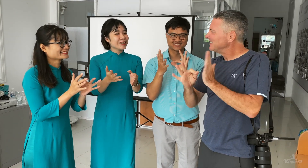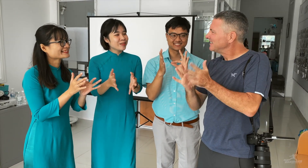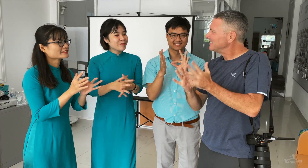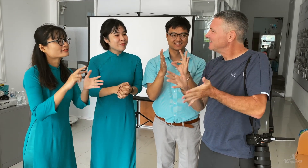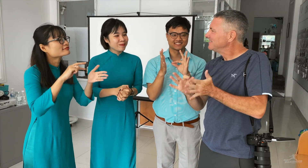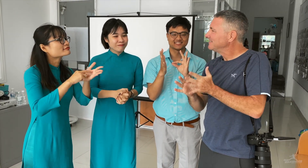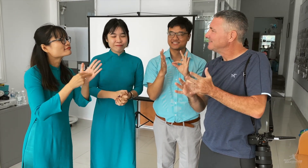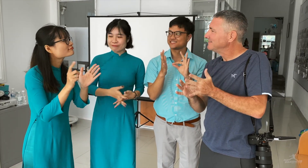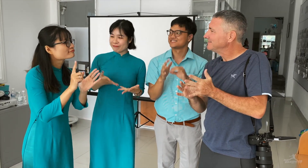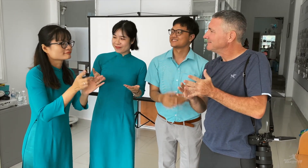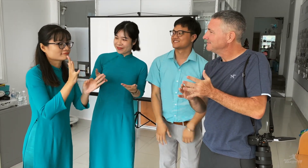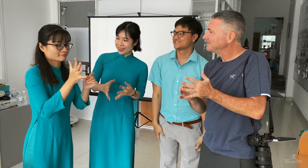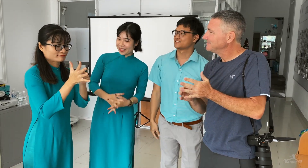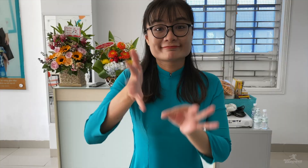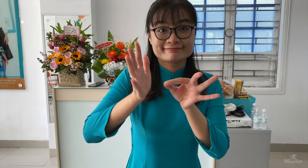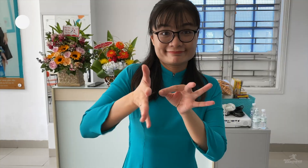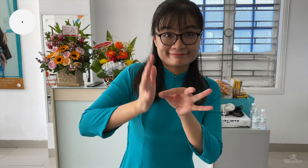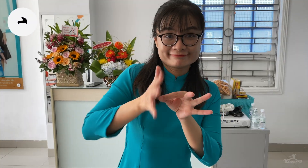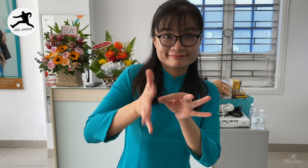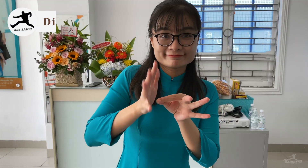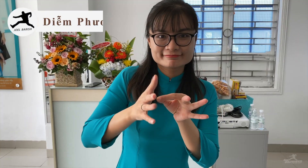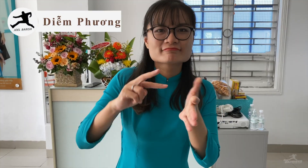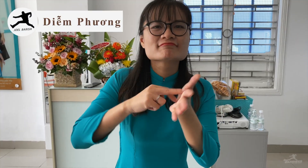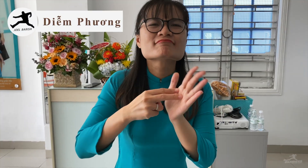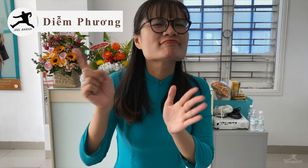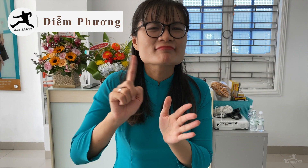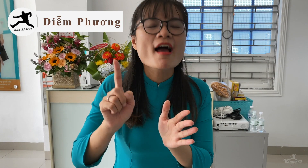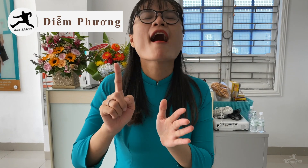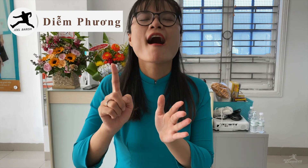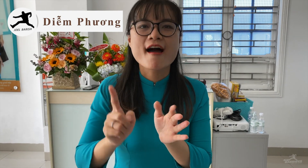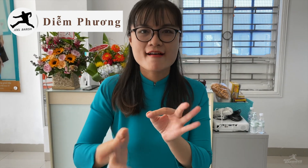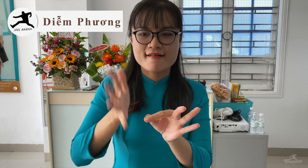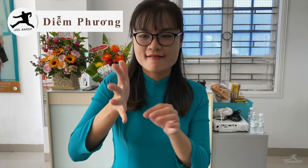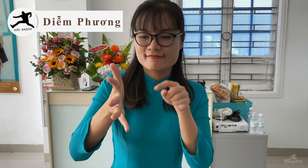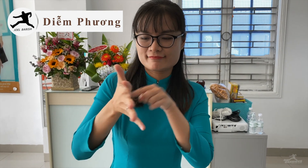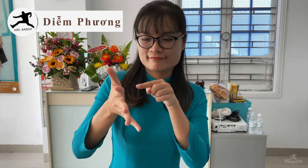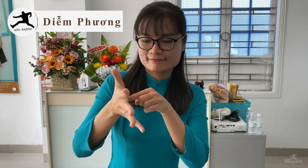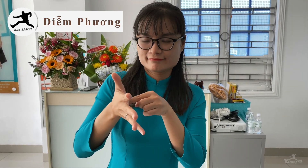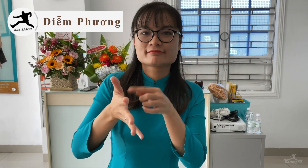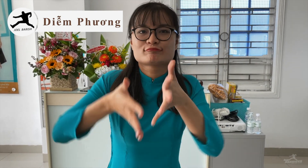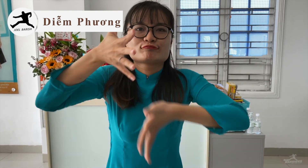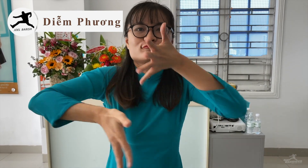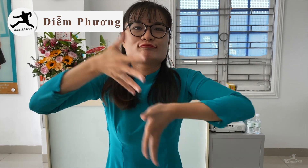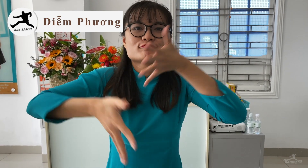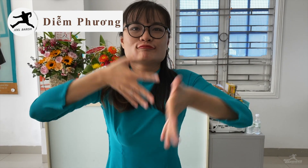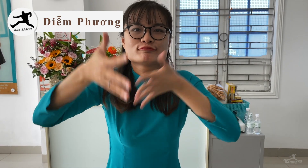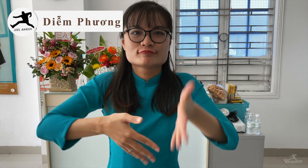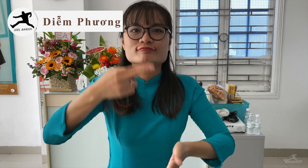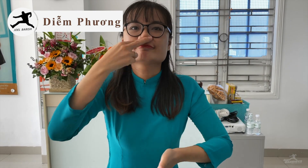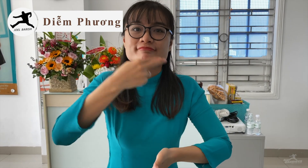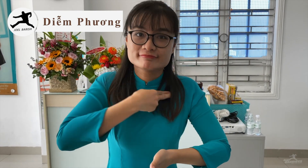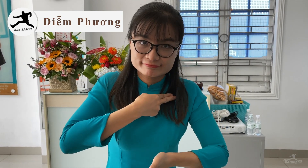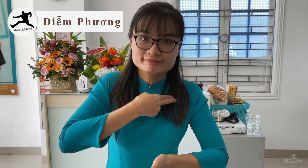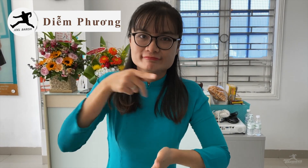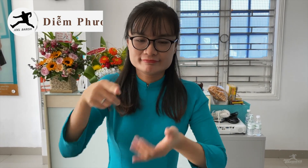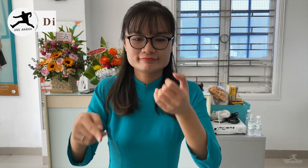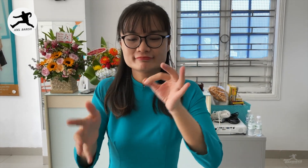That's interesting! Why that sign? This hand represents Vietnamese Sign Language,